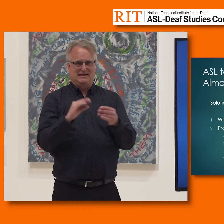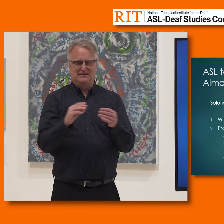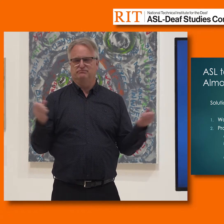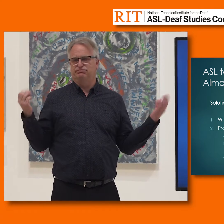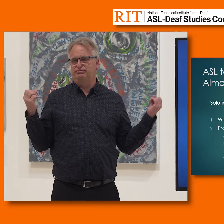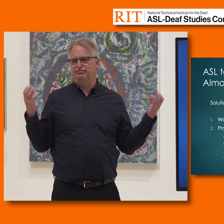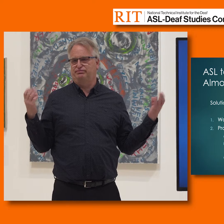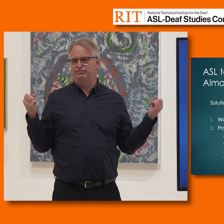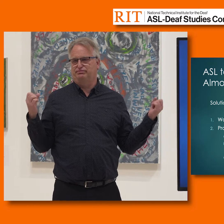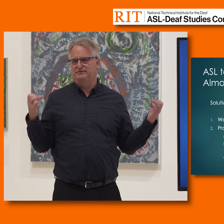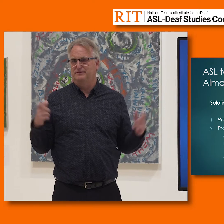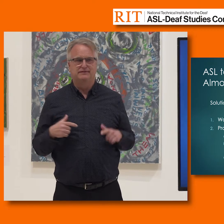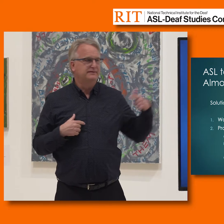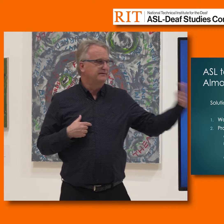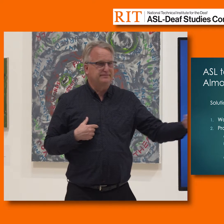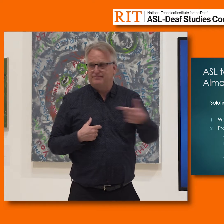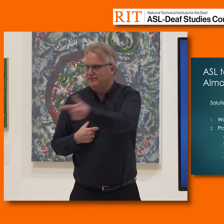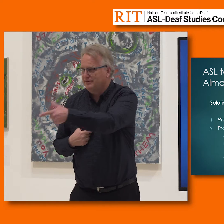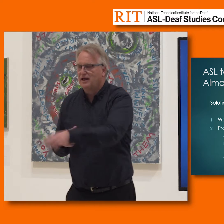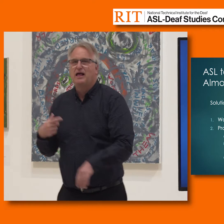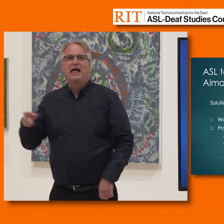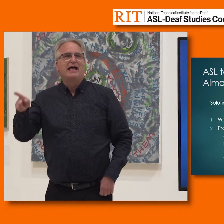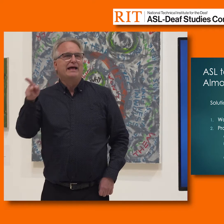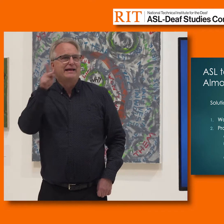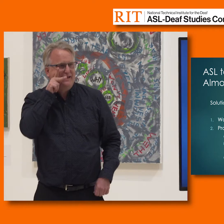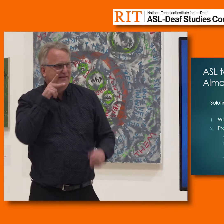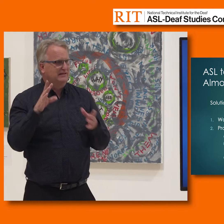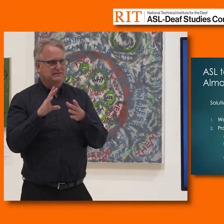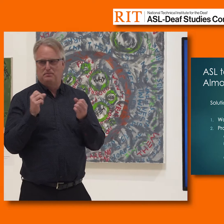And, again, own your words. Start by saying, "Tom speaking.